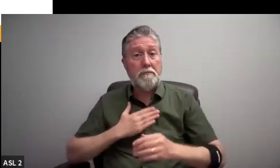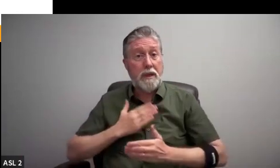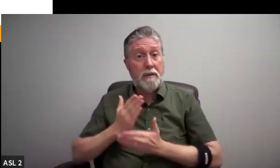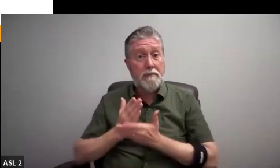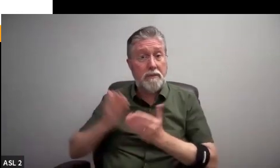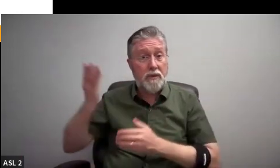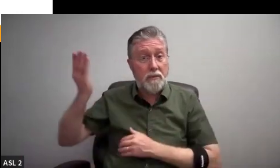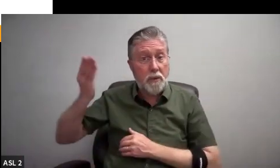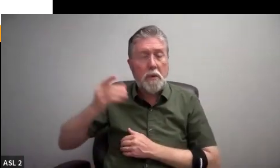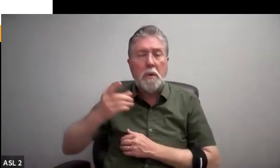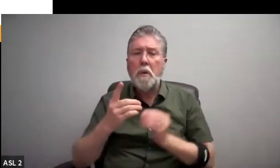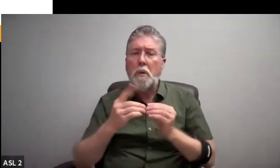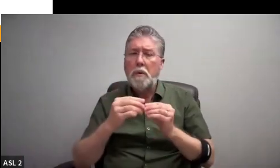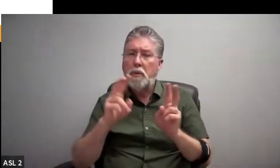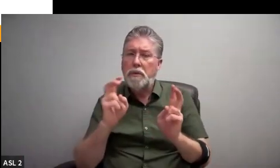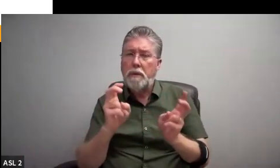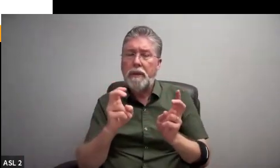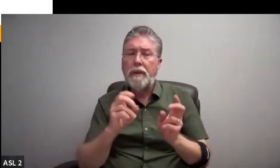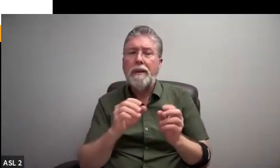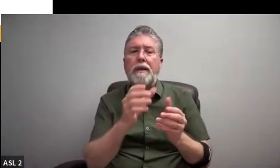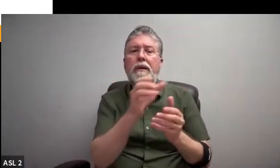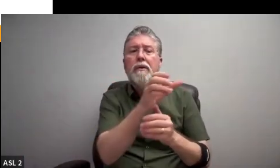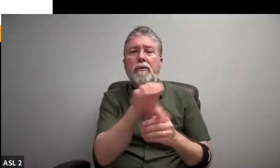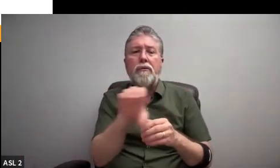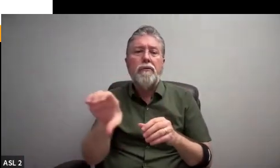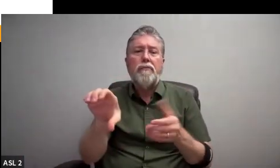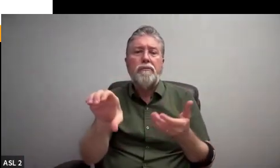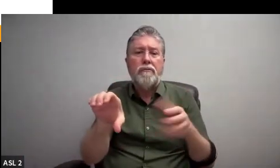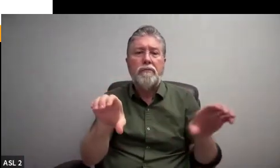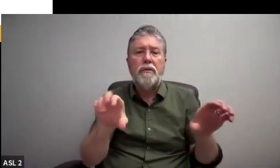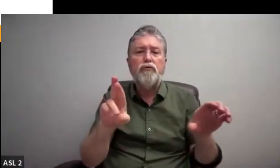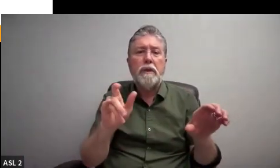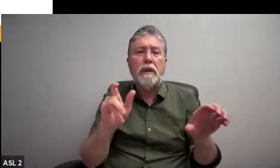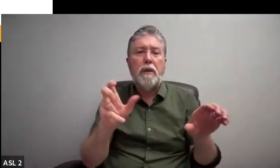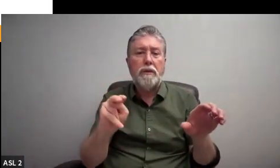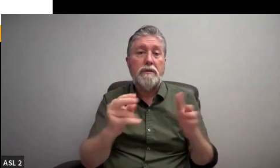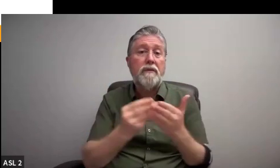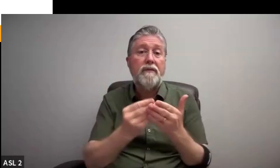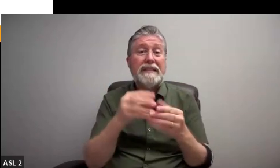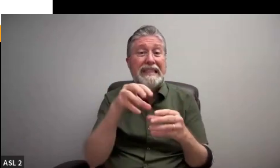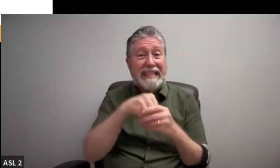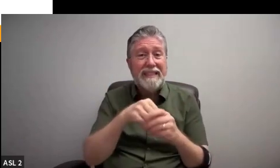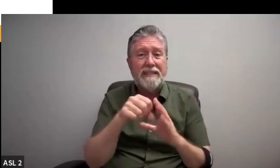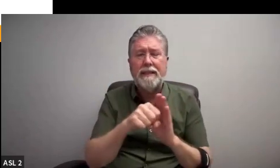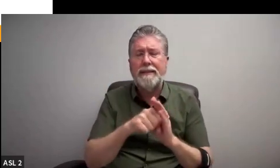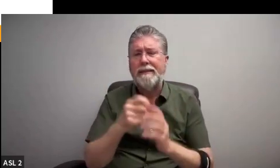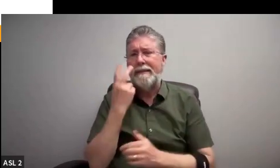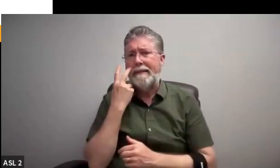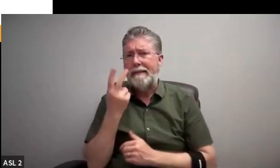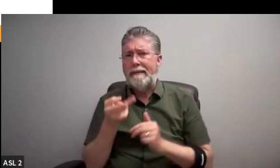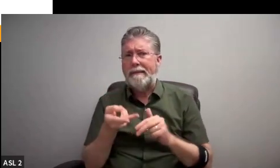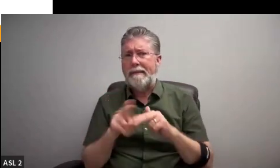topic of reallocation of funds within states. ACL has seen an uptick in TA requests on this topic,